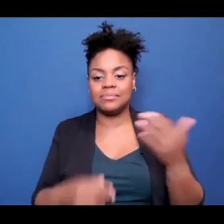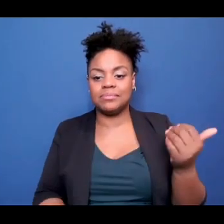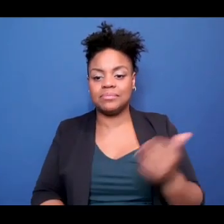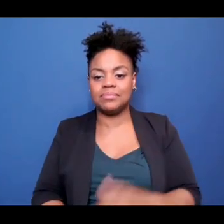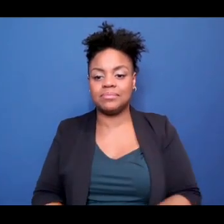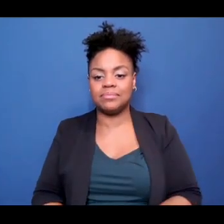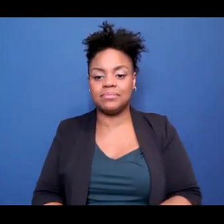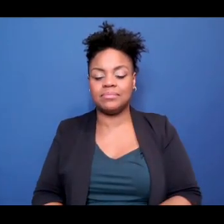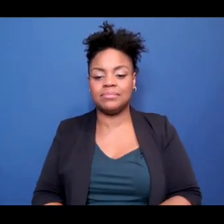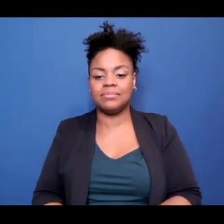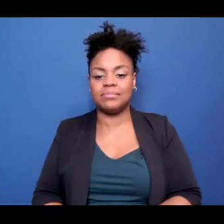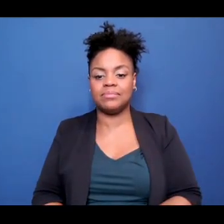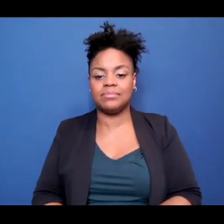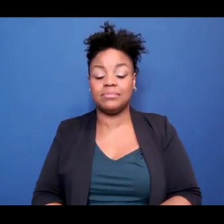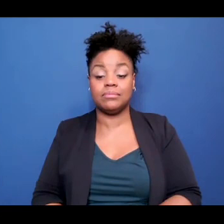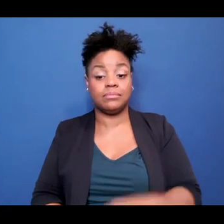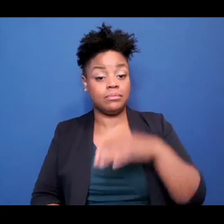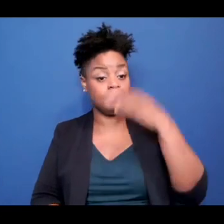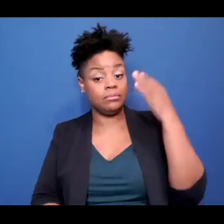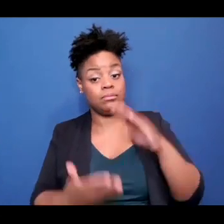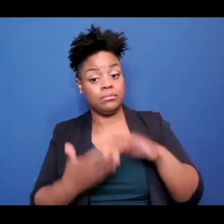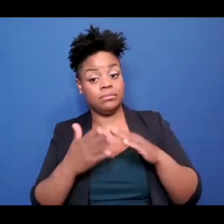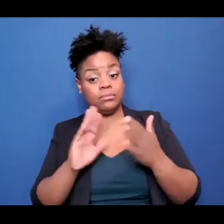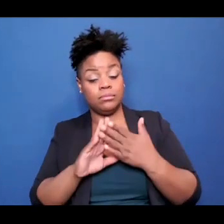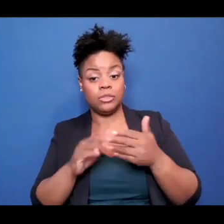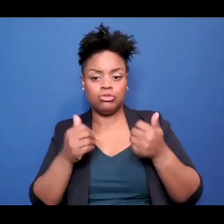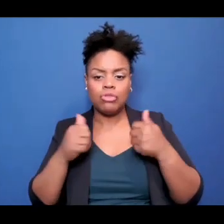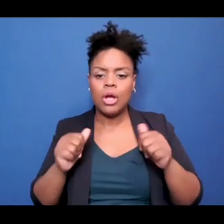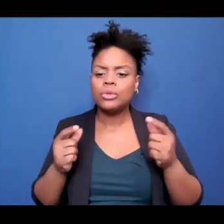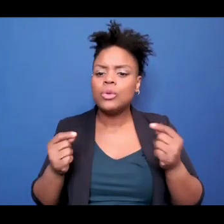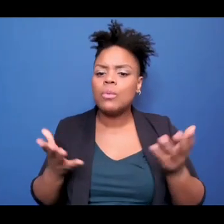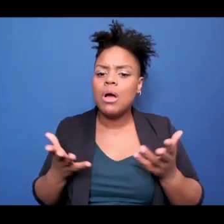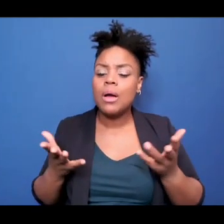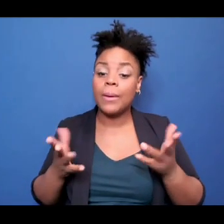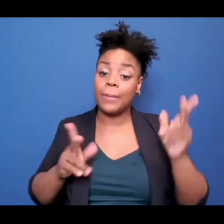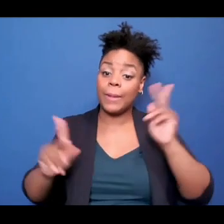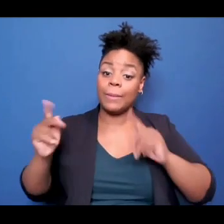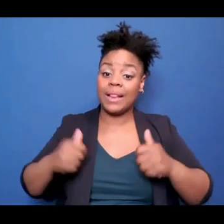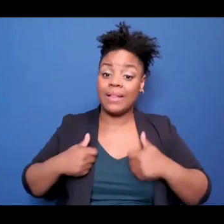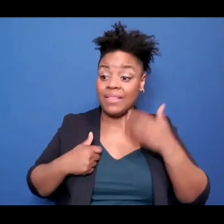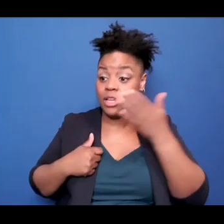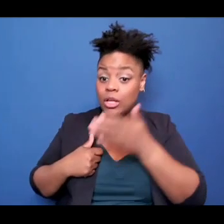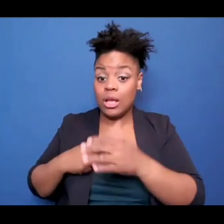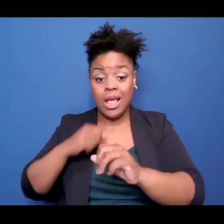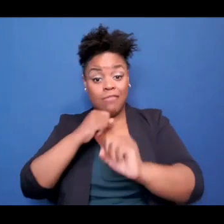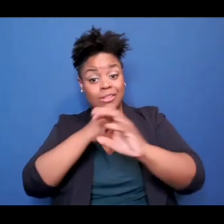NEXT SLIDE, PLEASE. BLACK COMMUNITIES HAVE RESORT TO WHAT'S BEEN CALLED WHITEWASHING